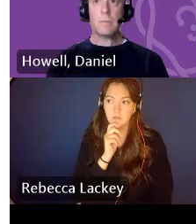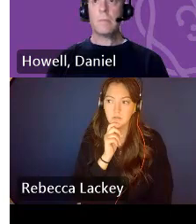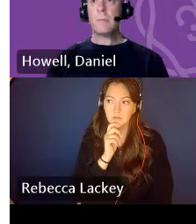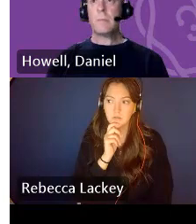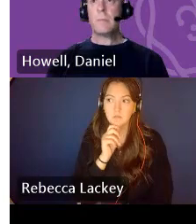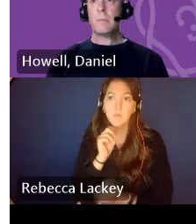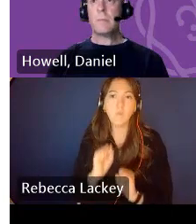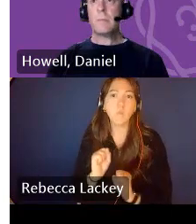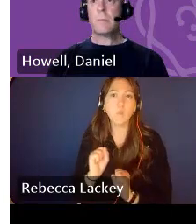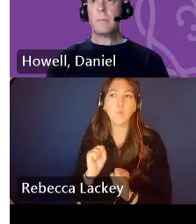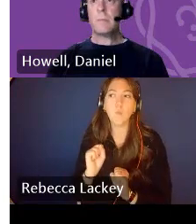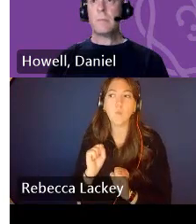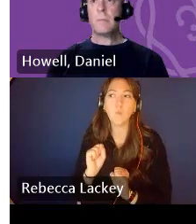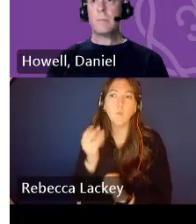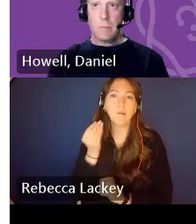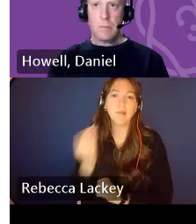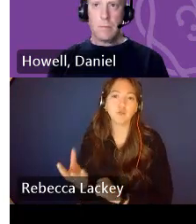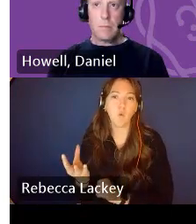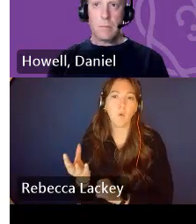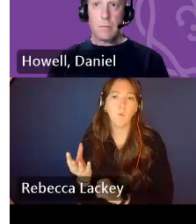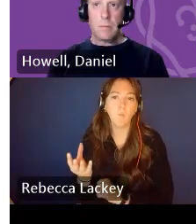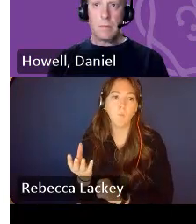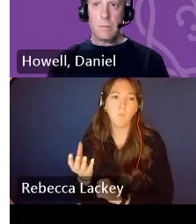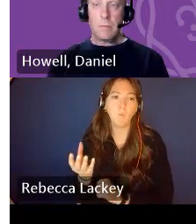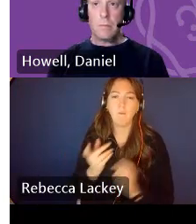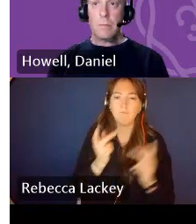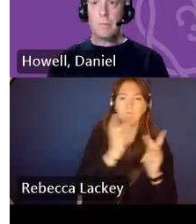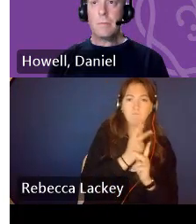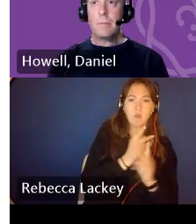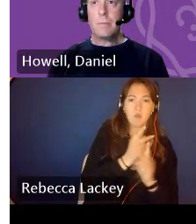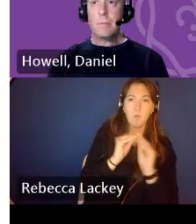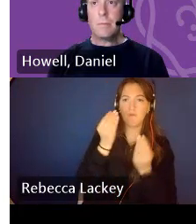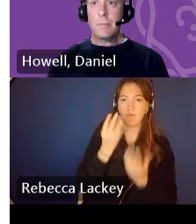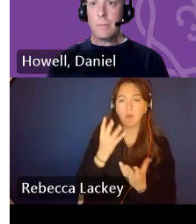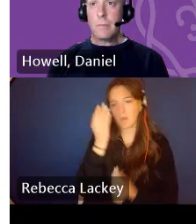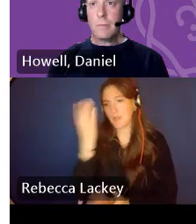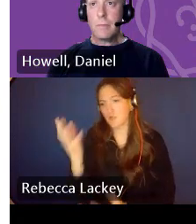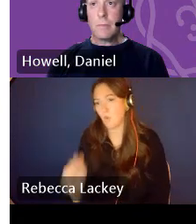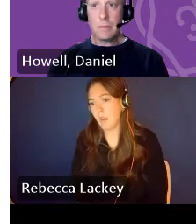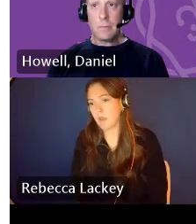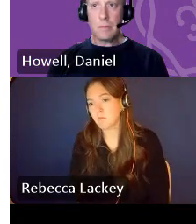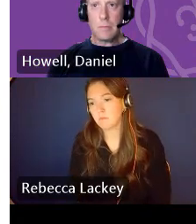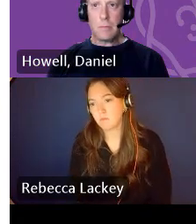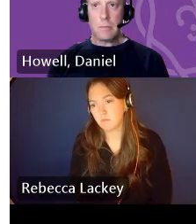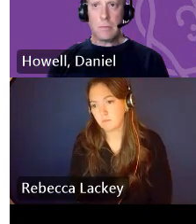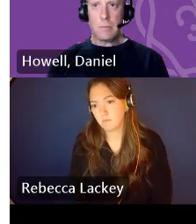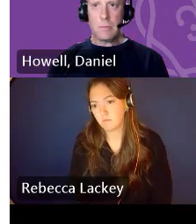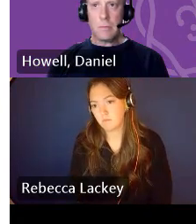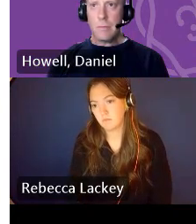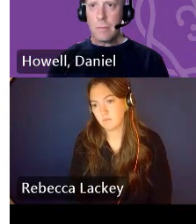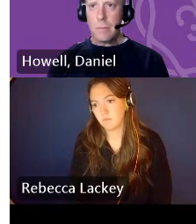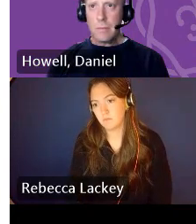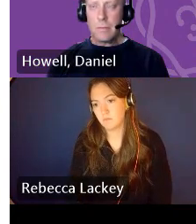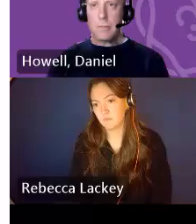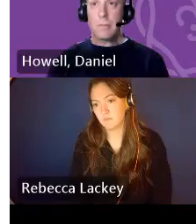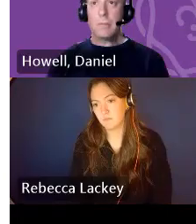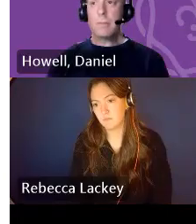get back to you on that one if you want a more information on that. Another last question is